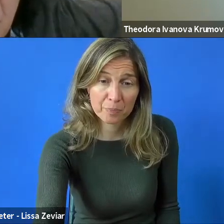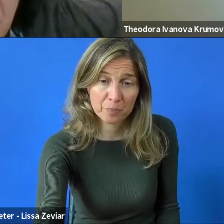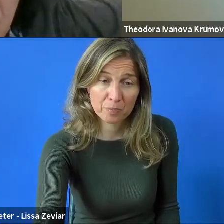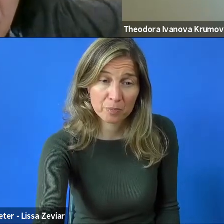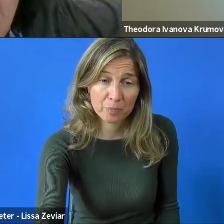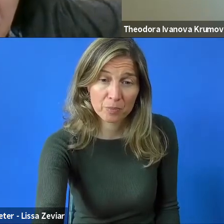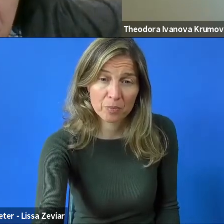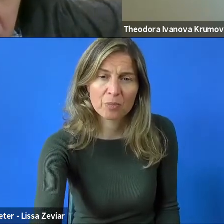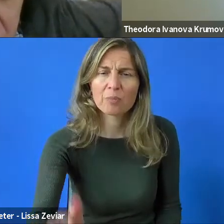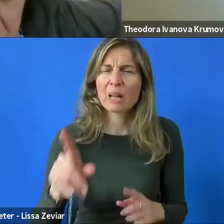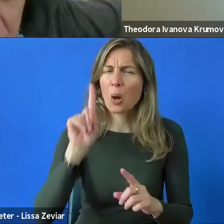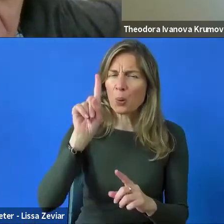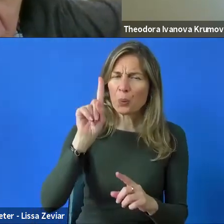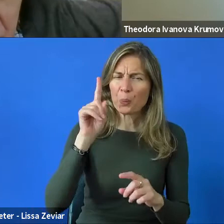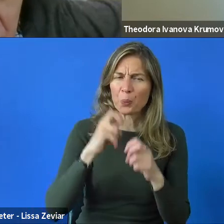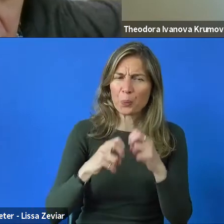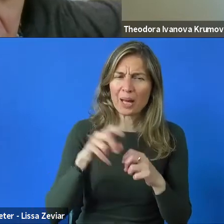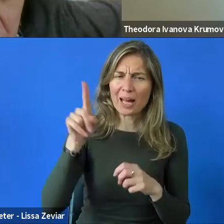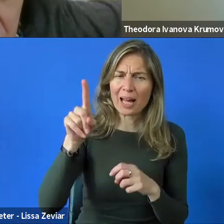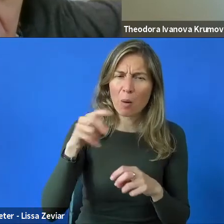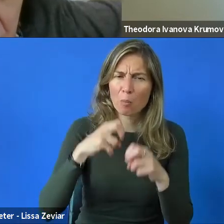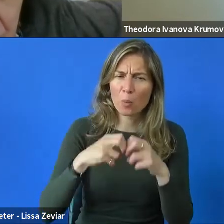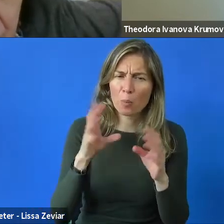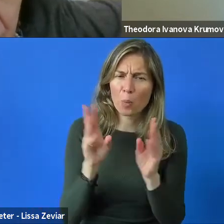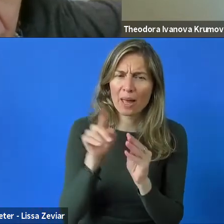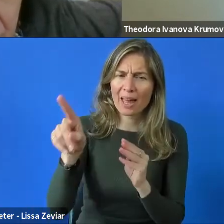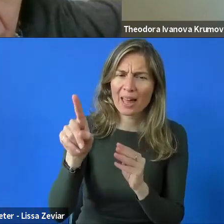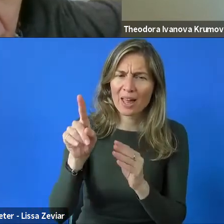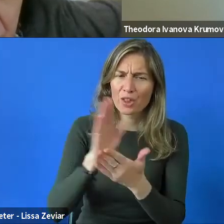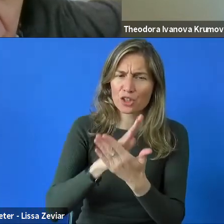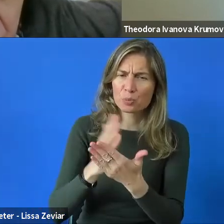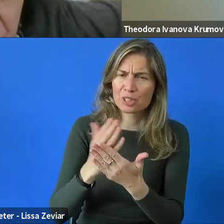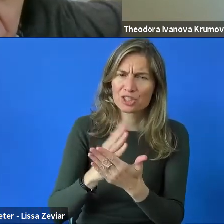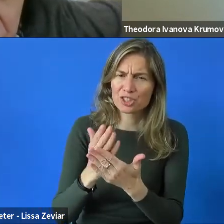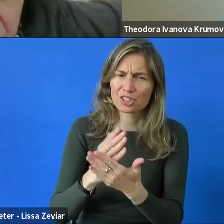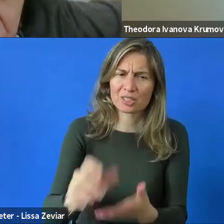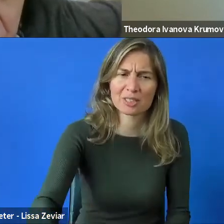So the first one concerns the case that is being brought at national level.